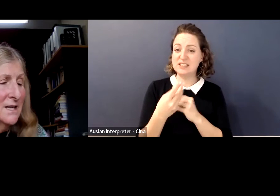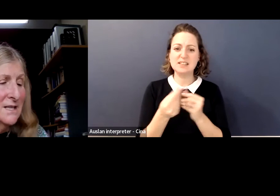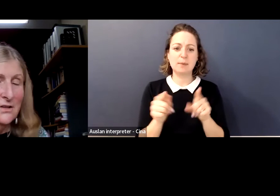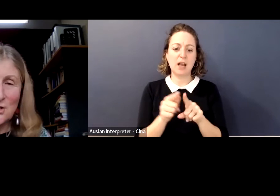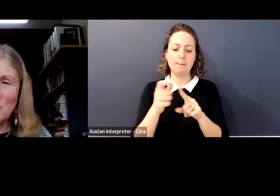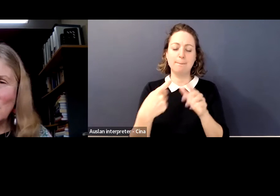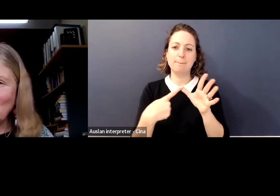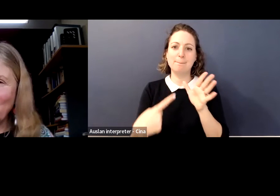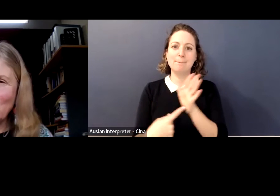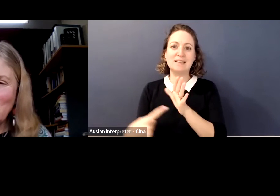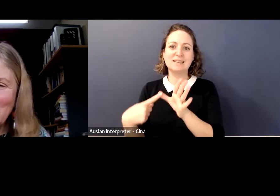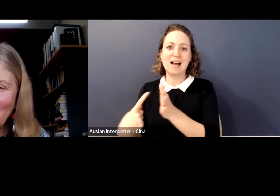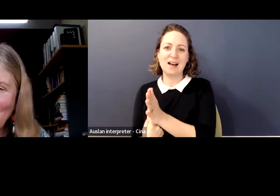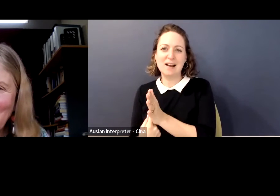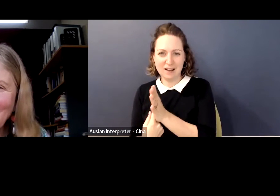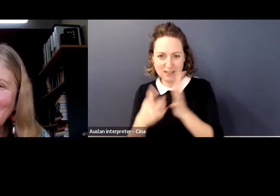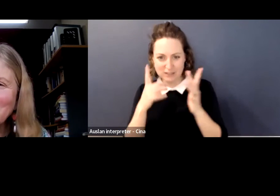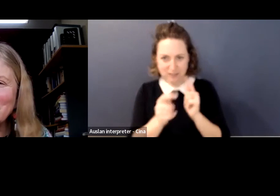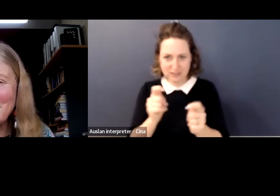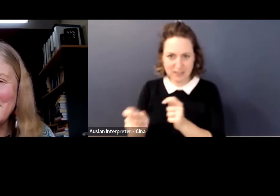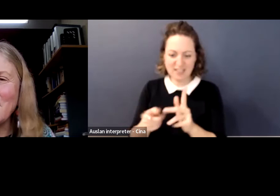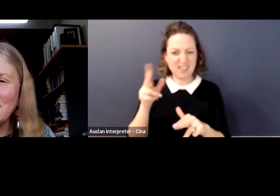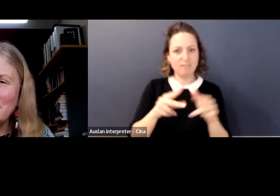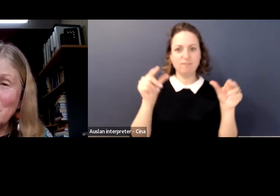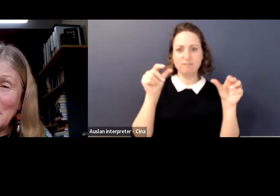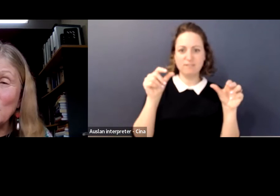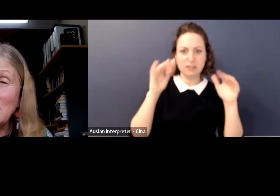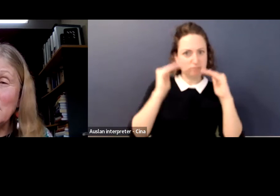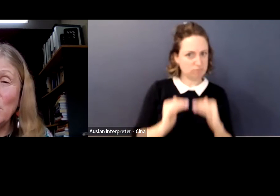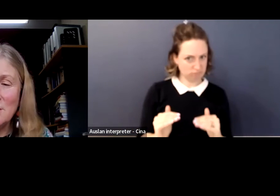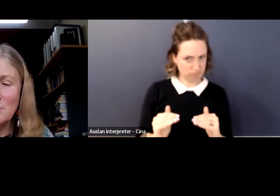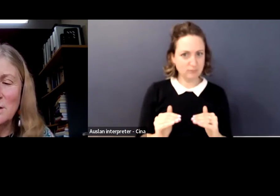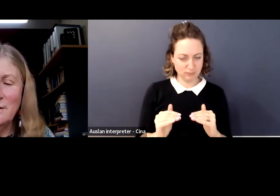and saying the student who performs badly on a PATR is kind of, maybe we impute disability